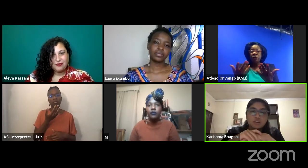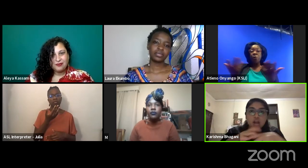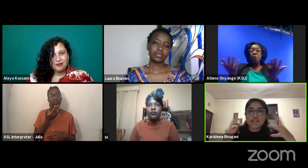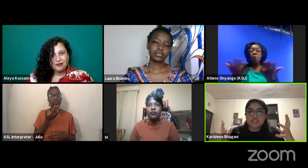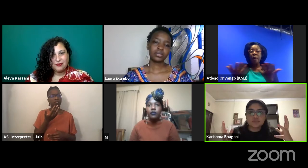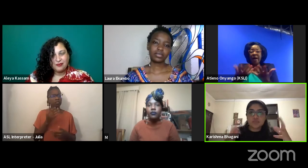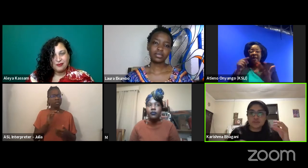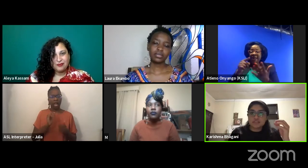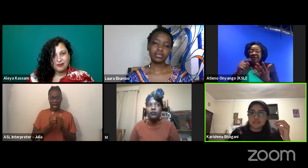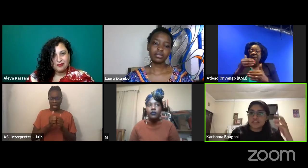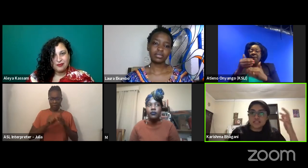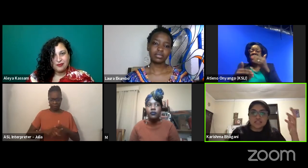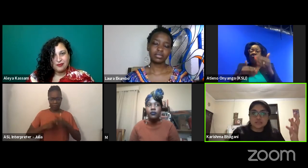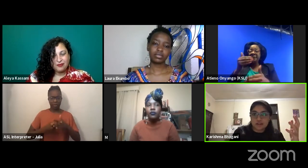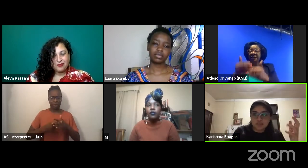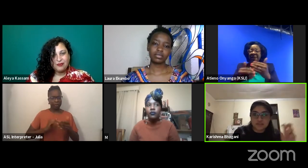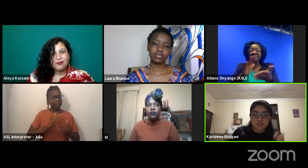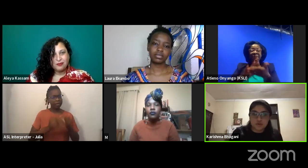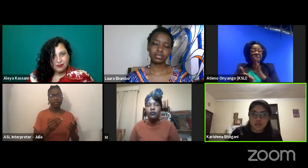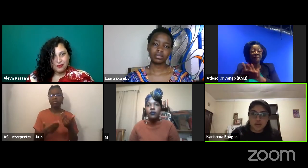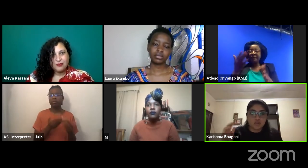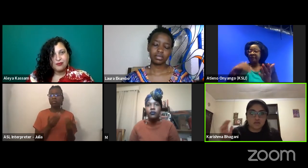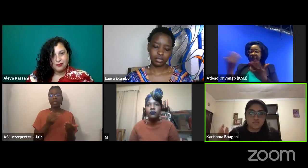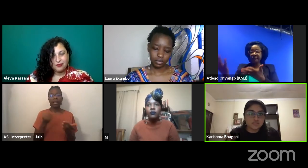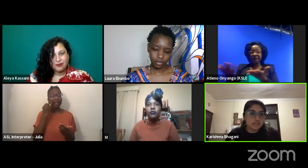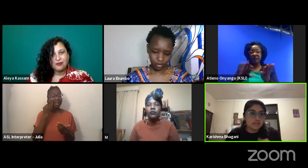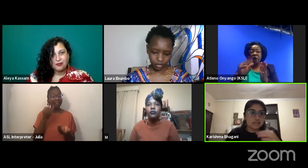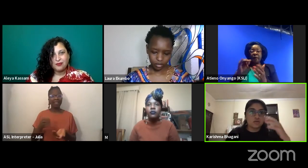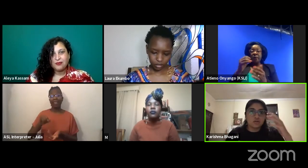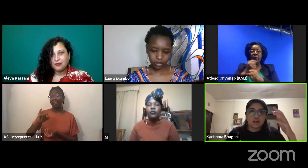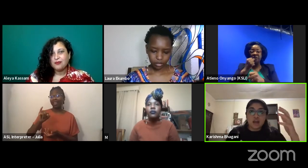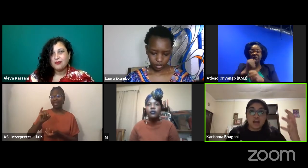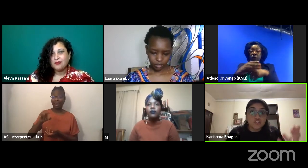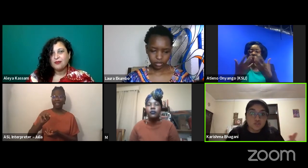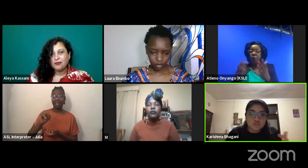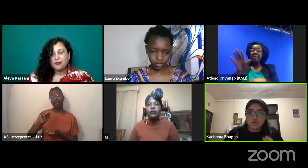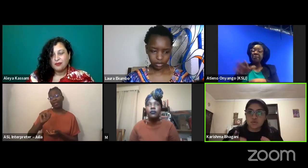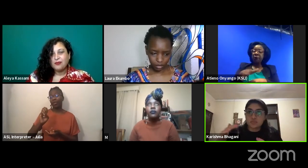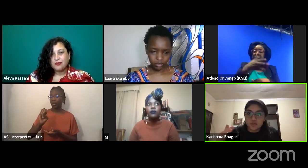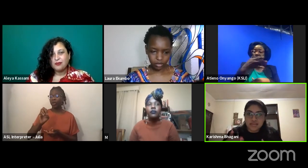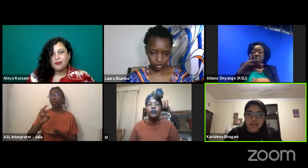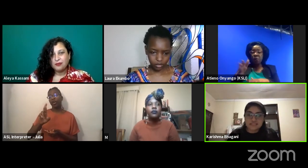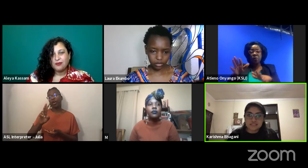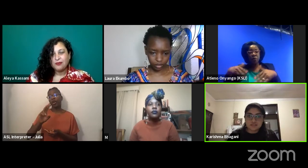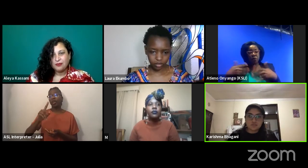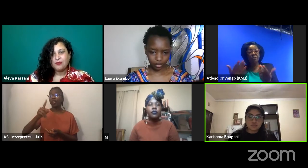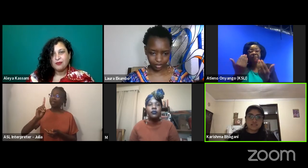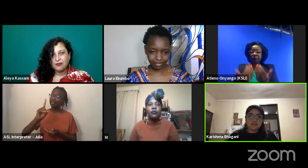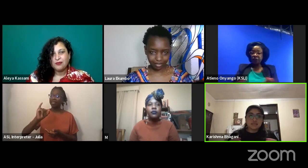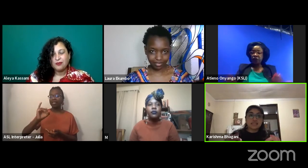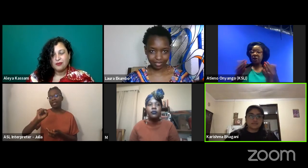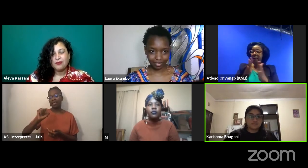regardless of whether it's an interdisciplinary piece you're working on, or a musical or a children's book or a podcast, what's the beginning?